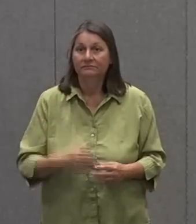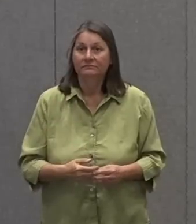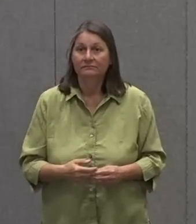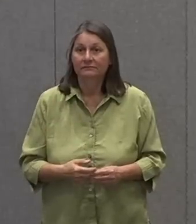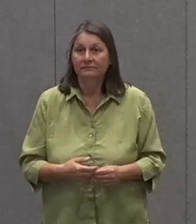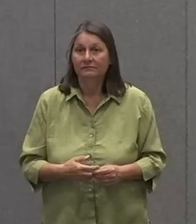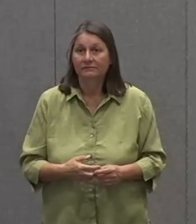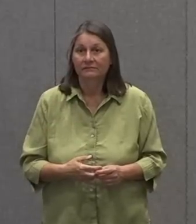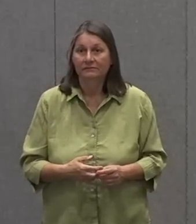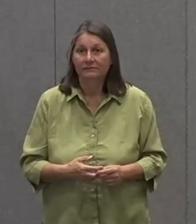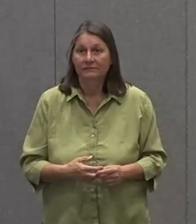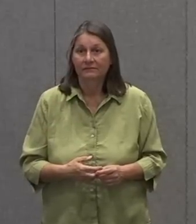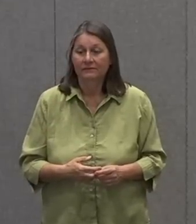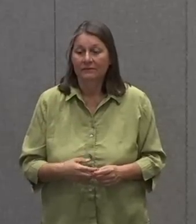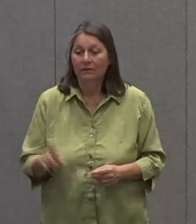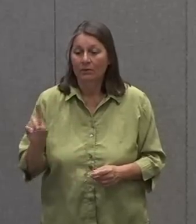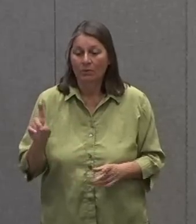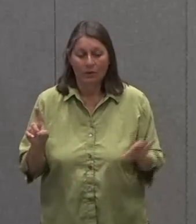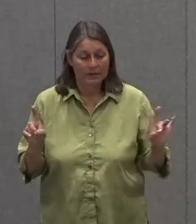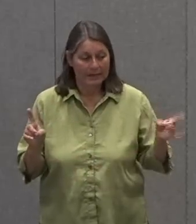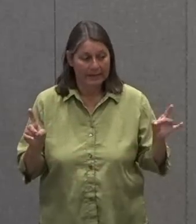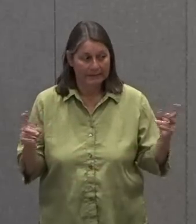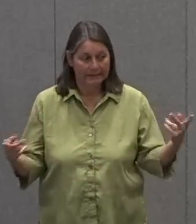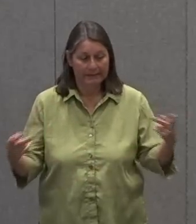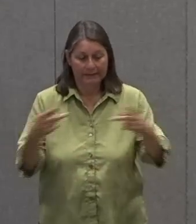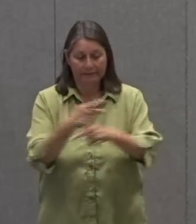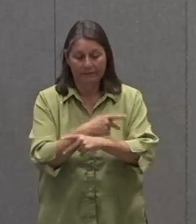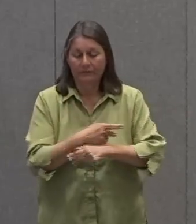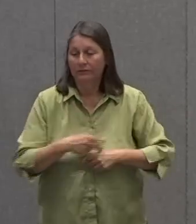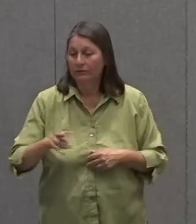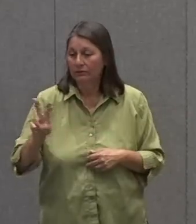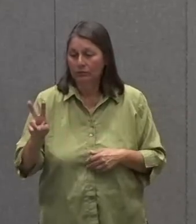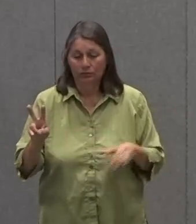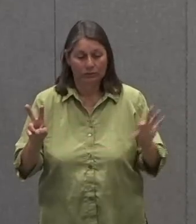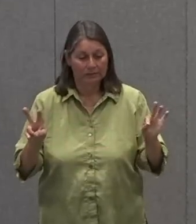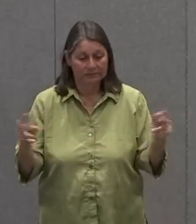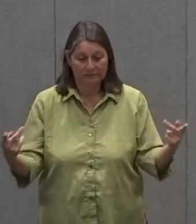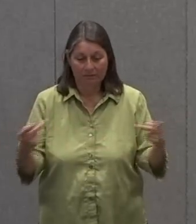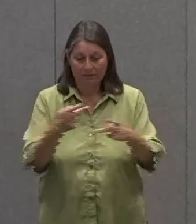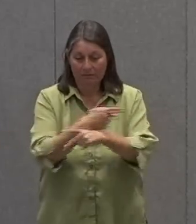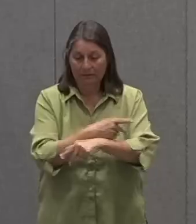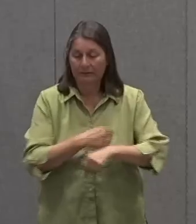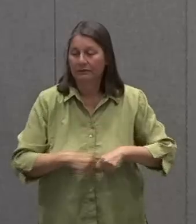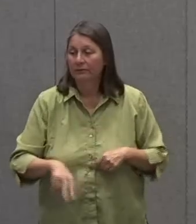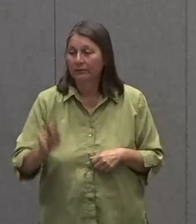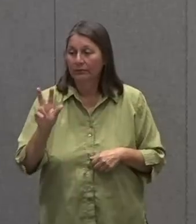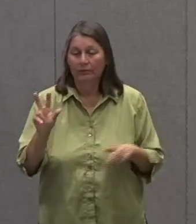We have one times 18, two times nine, three times six,